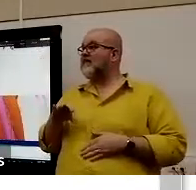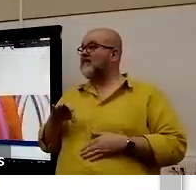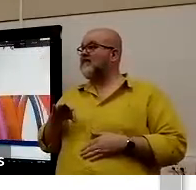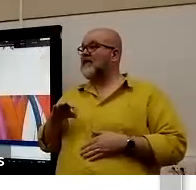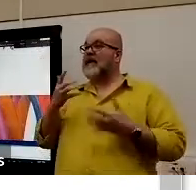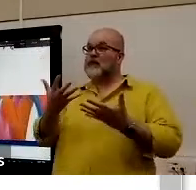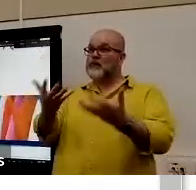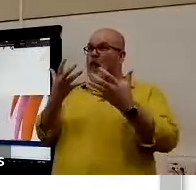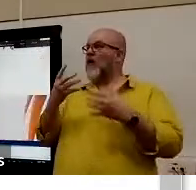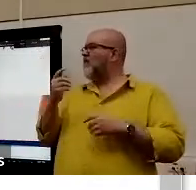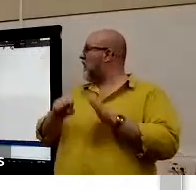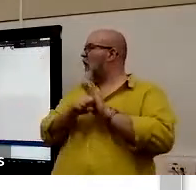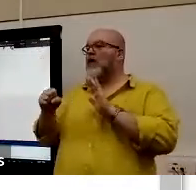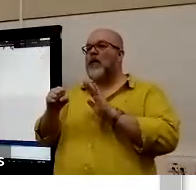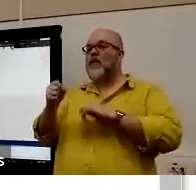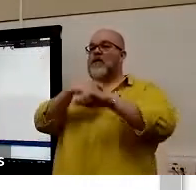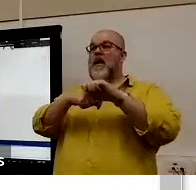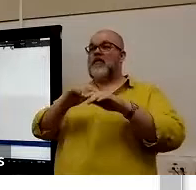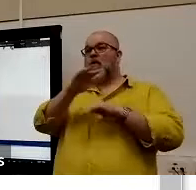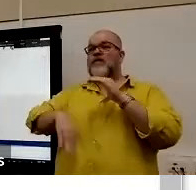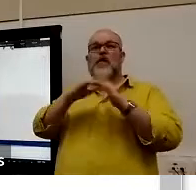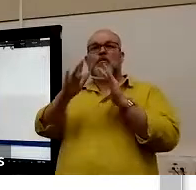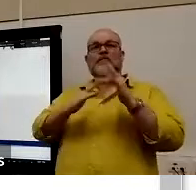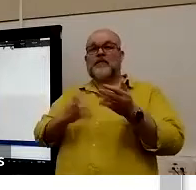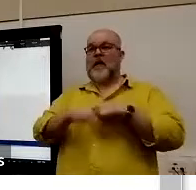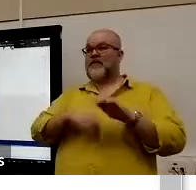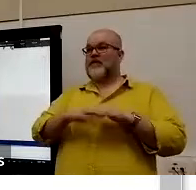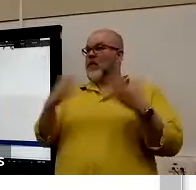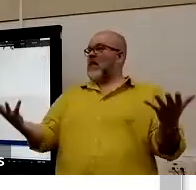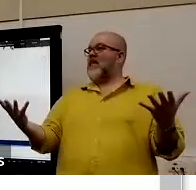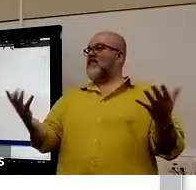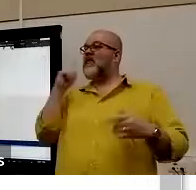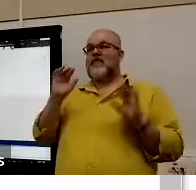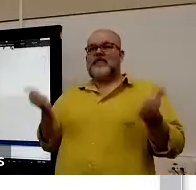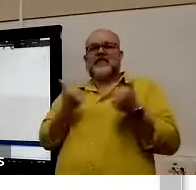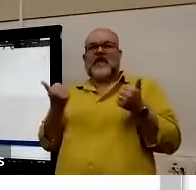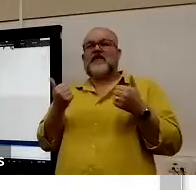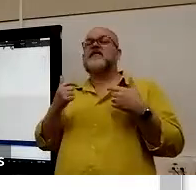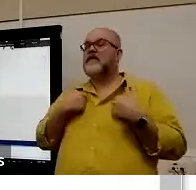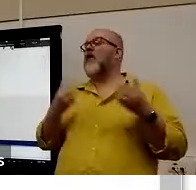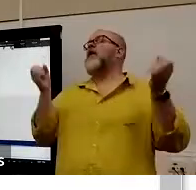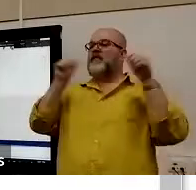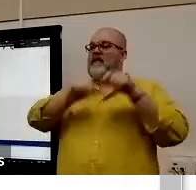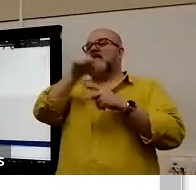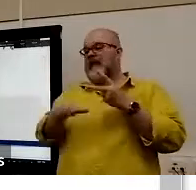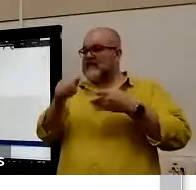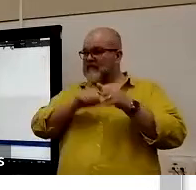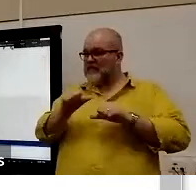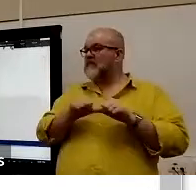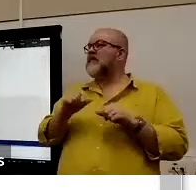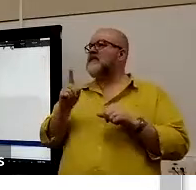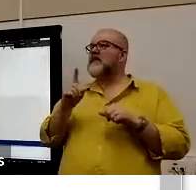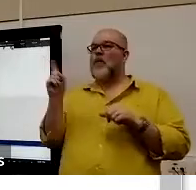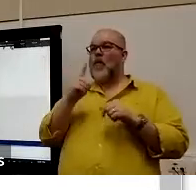So I thought just keep it white and that shows the logo very very strongly and so it became